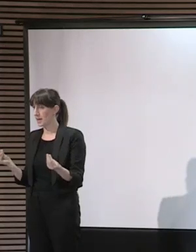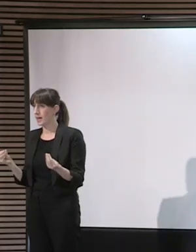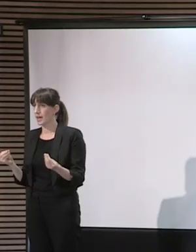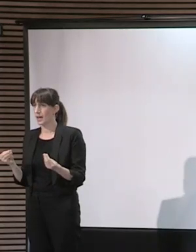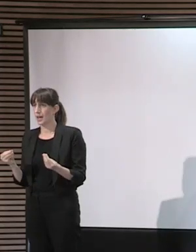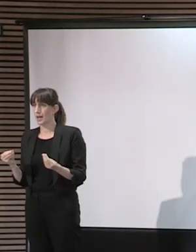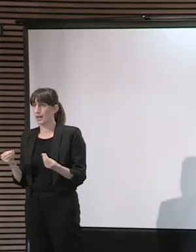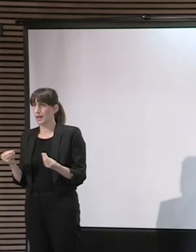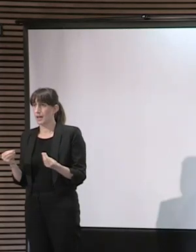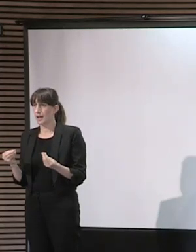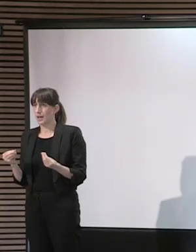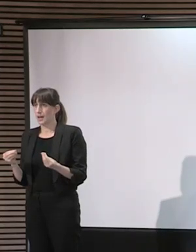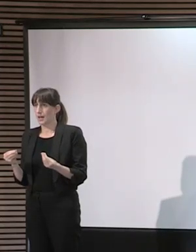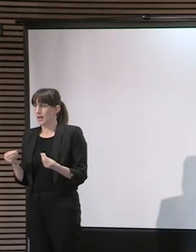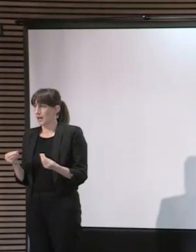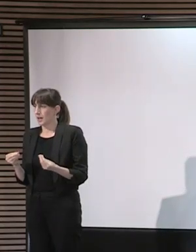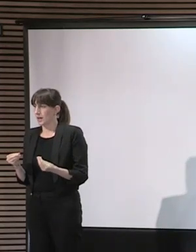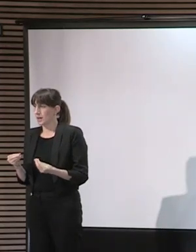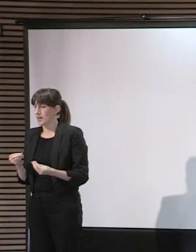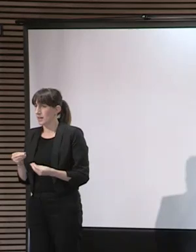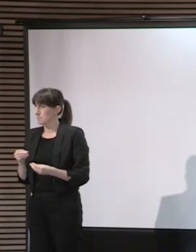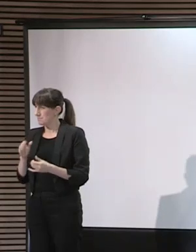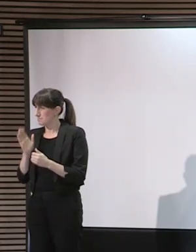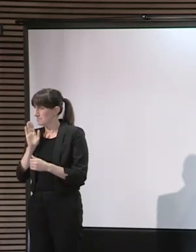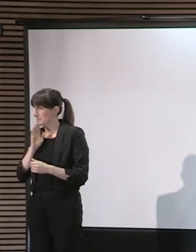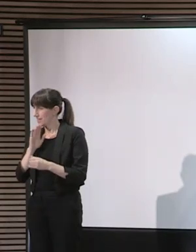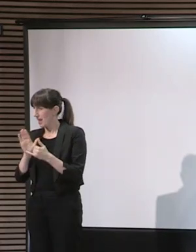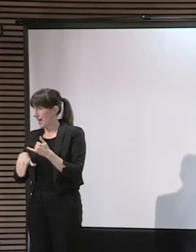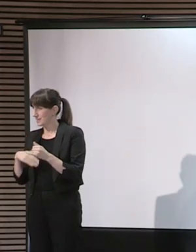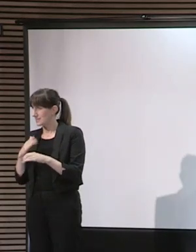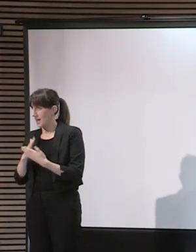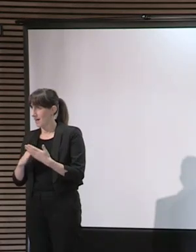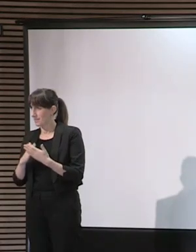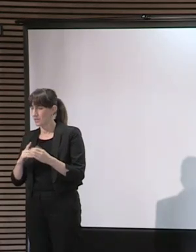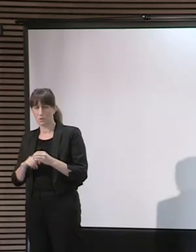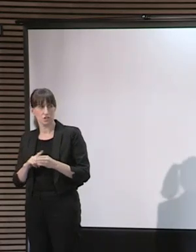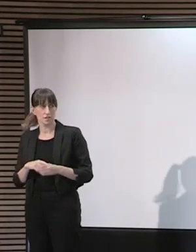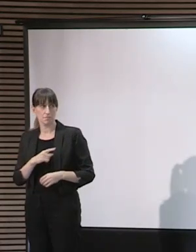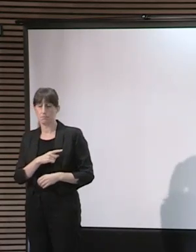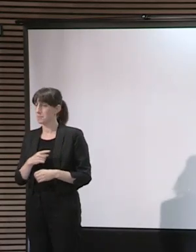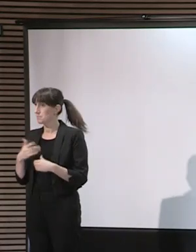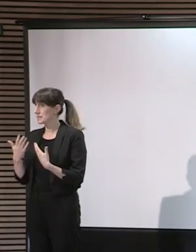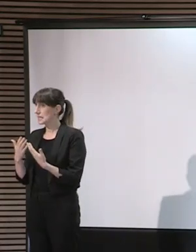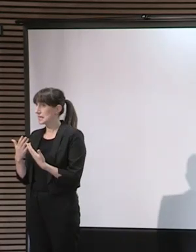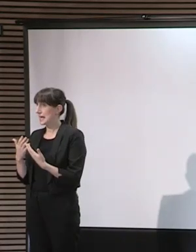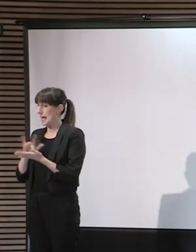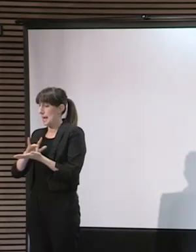done at the Ministry of Health around a precise definition of "elimination" that public health experts have?